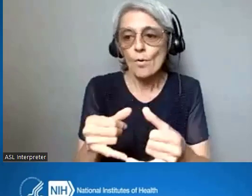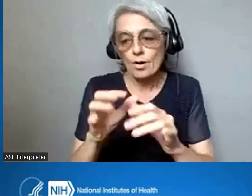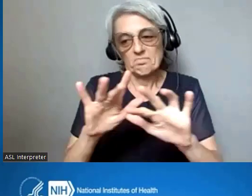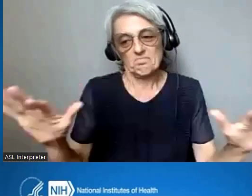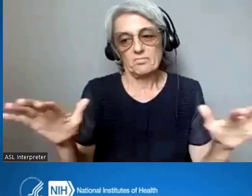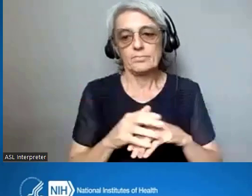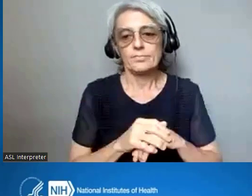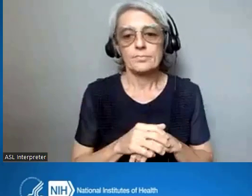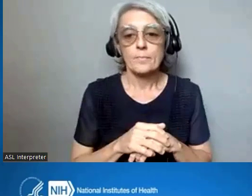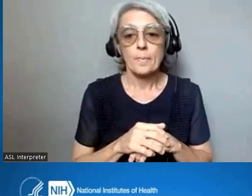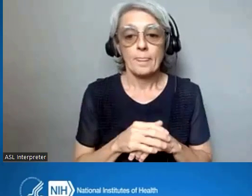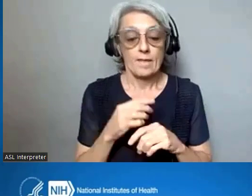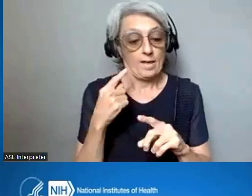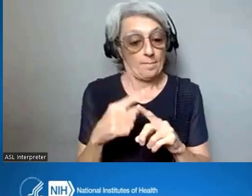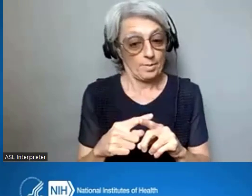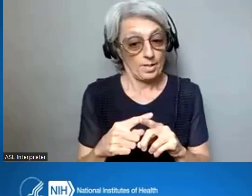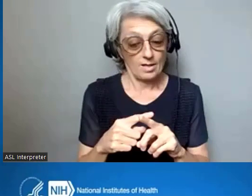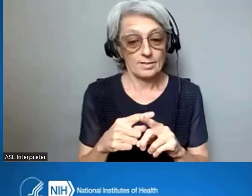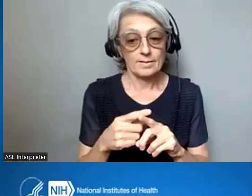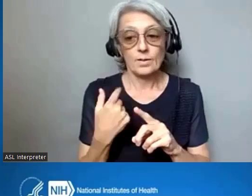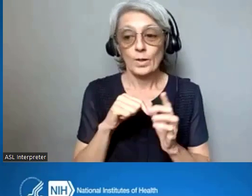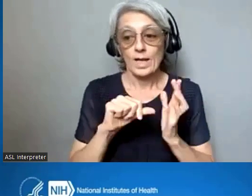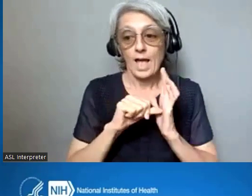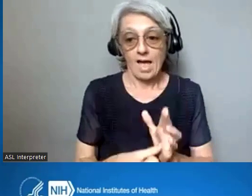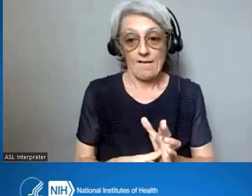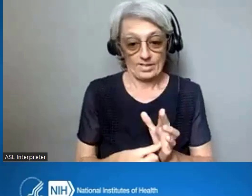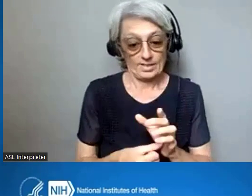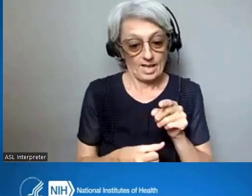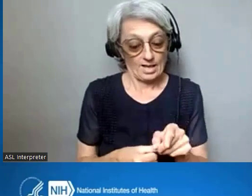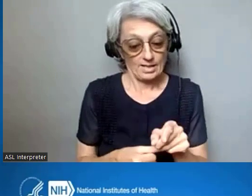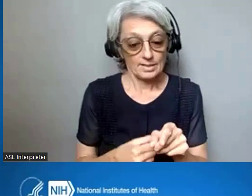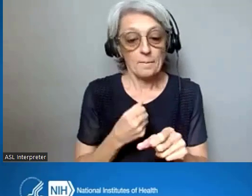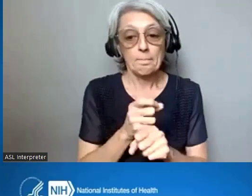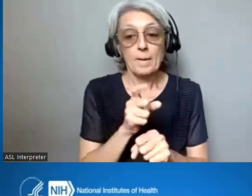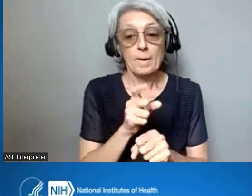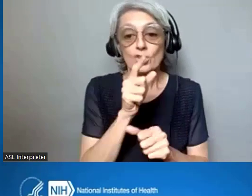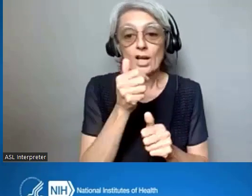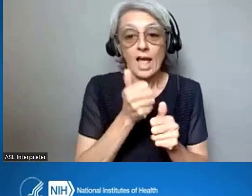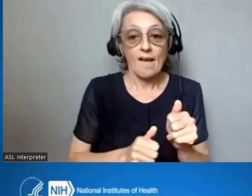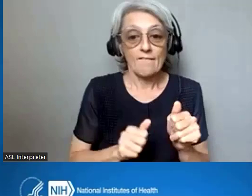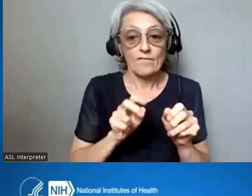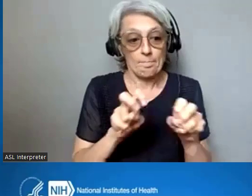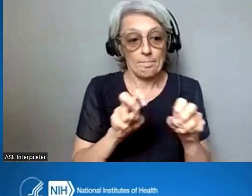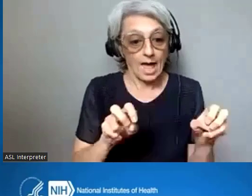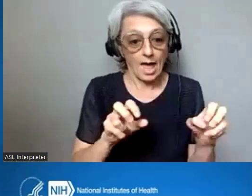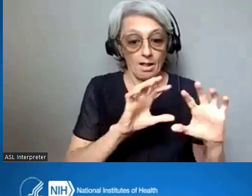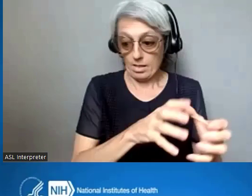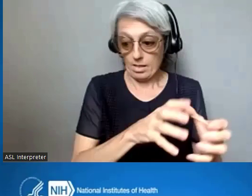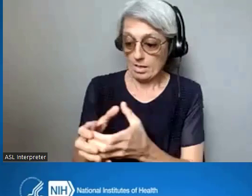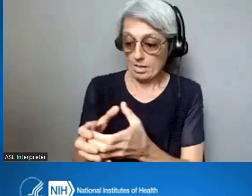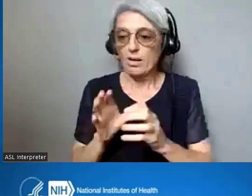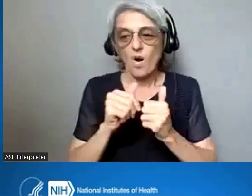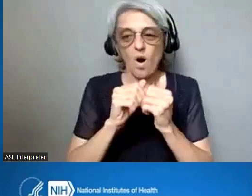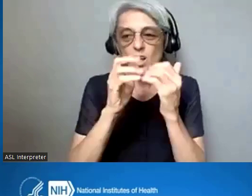Furthermore, emphasis is placed on ensuring that each panel is diverse in terms of gender,